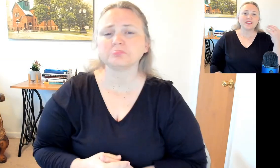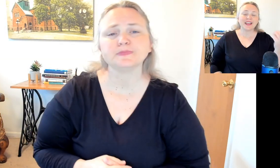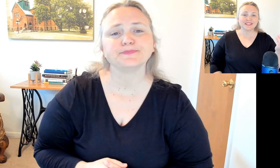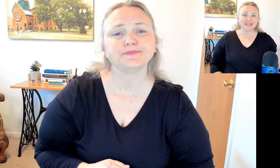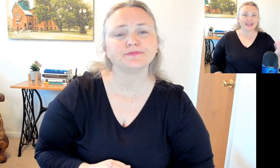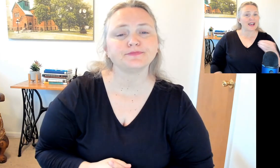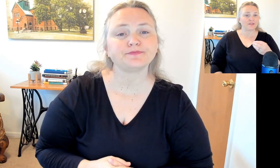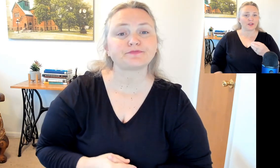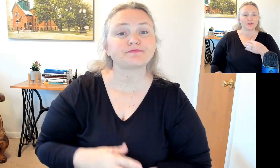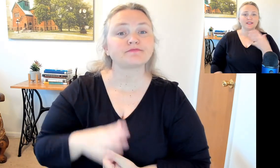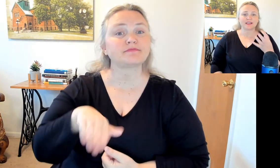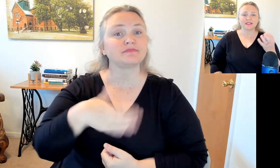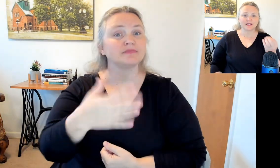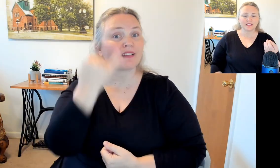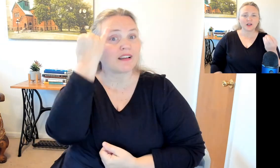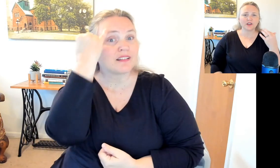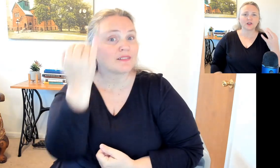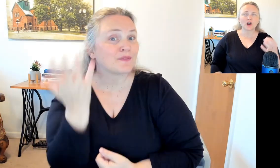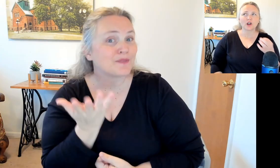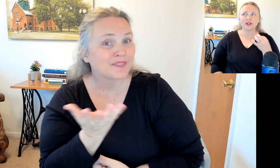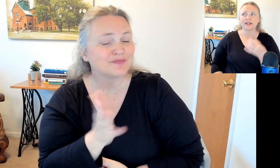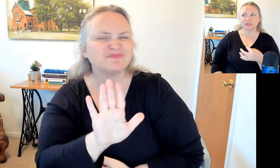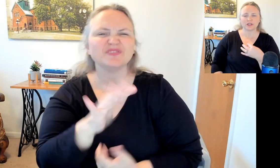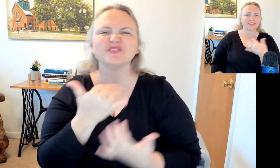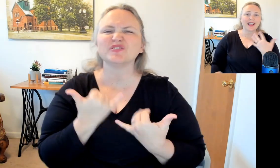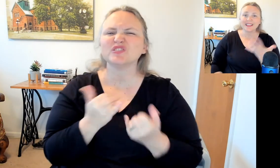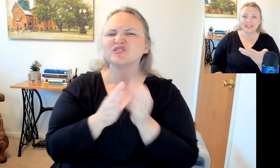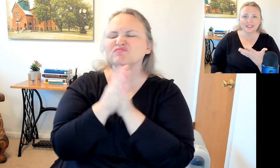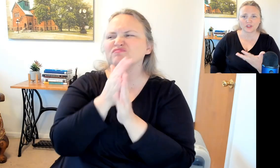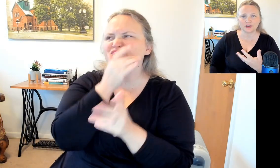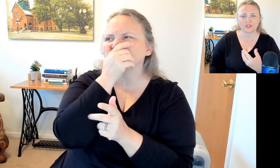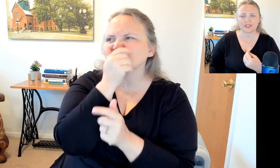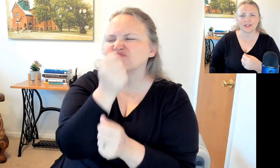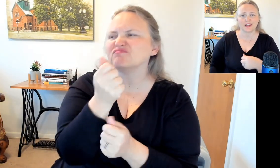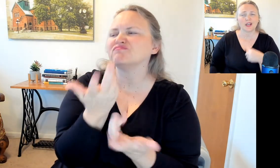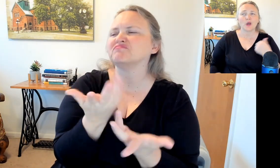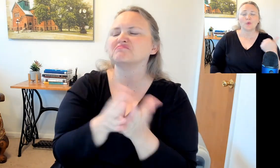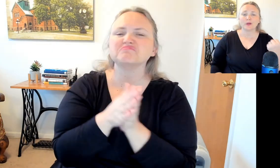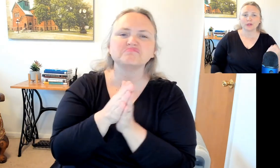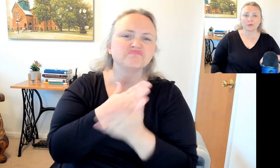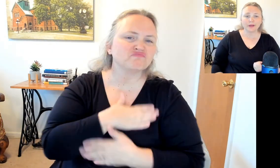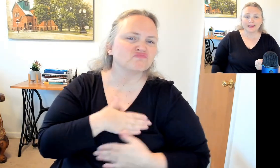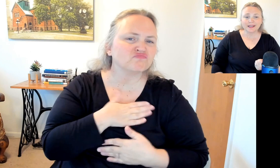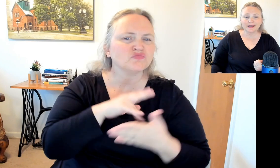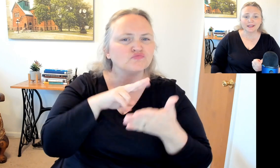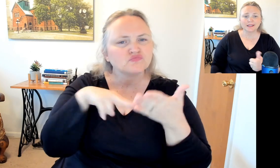the next idea I have for you is to consider your current interest. Anything that you're interested in. What are you reading?